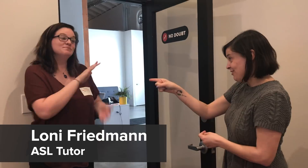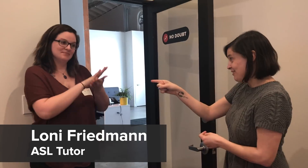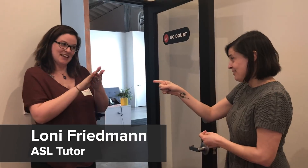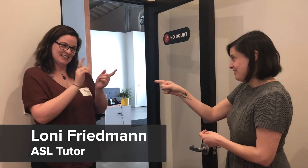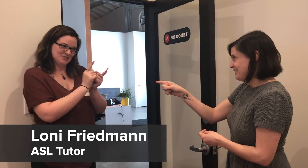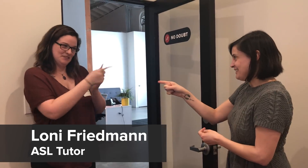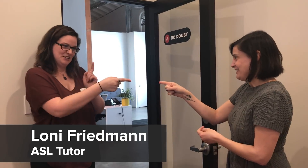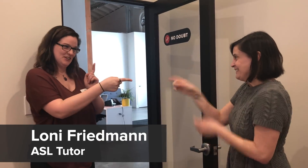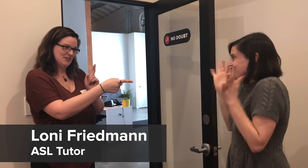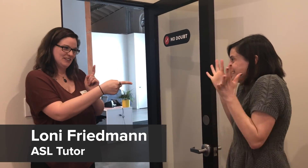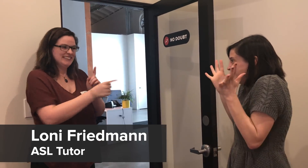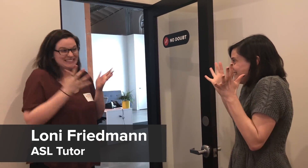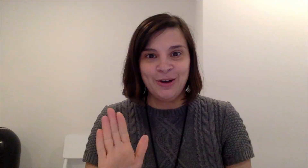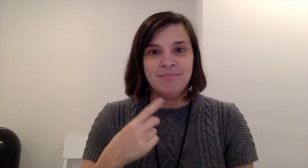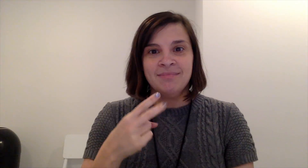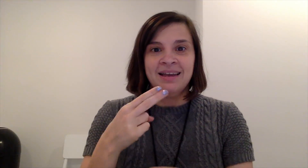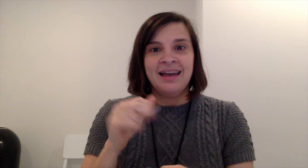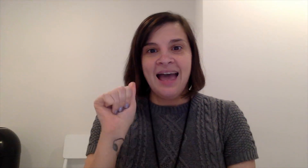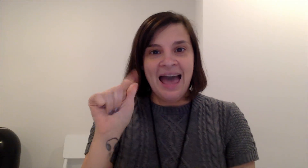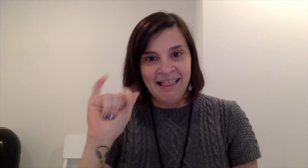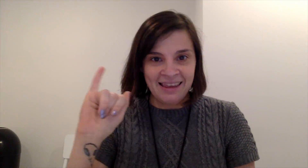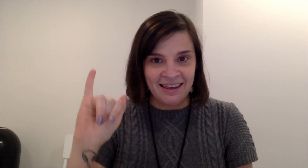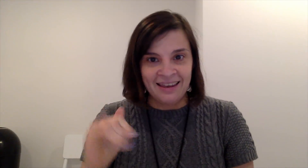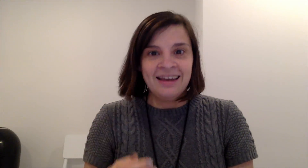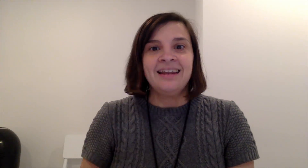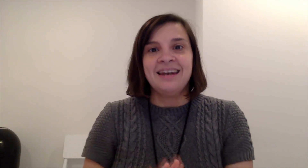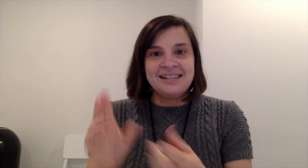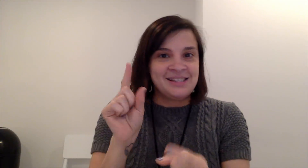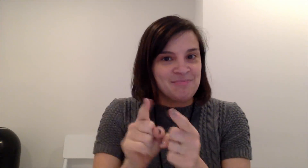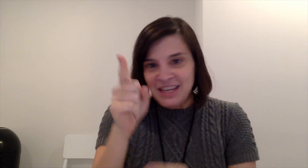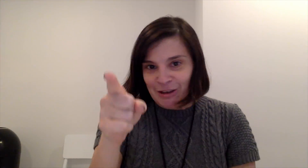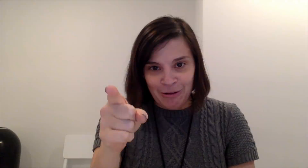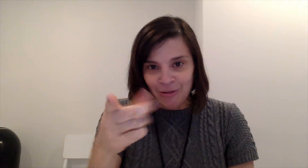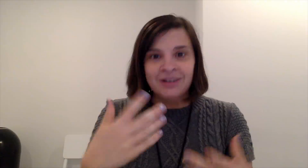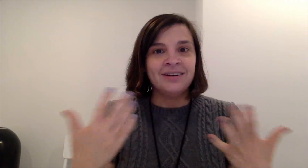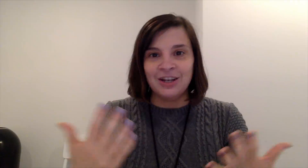As soon as I saw her, I said, "Hi, I'm Ali, nice to meet you."